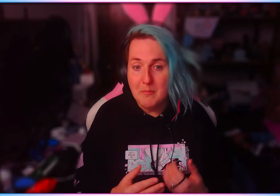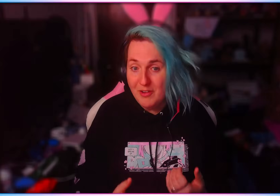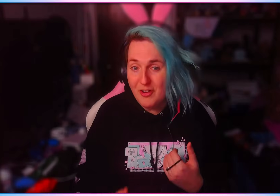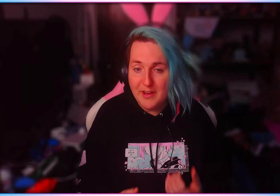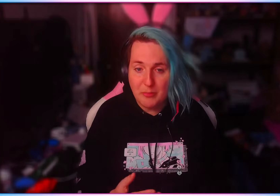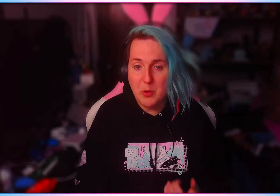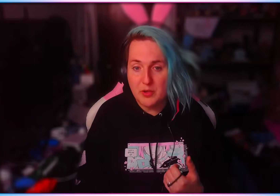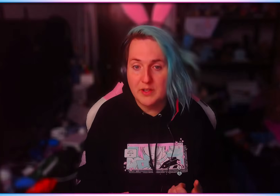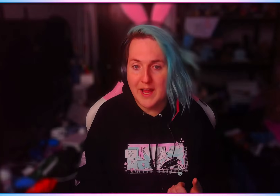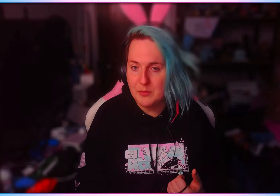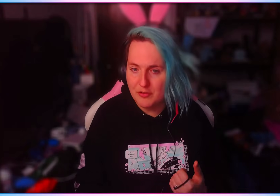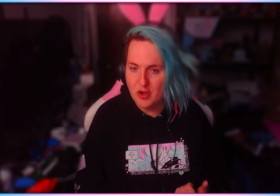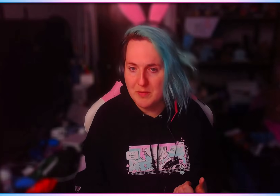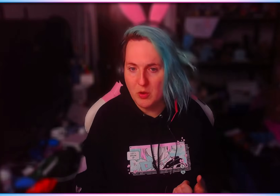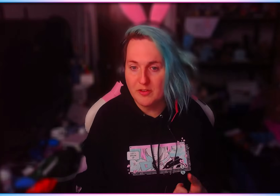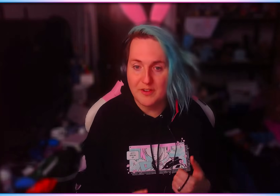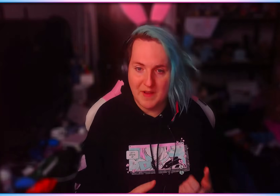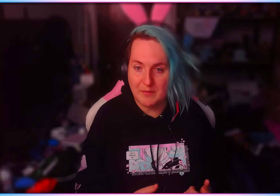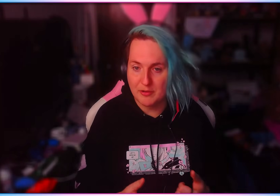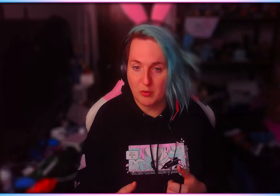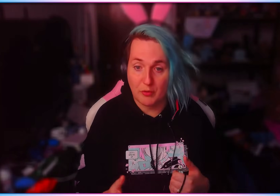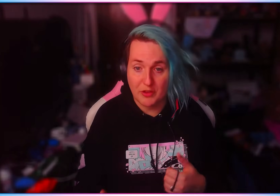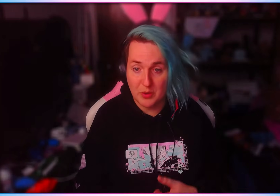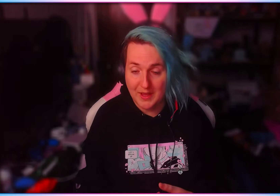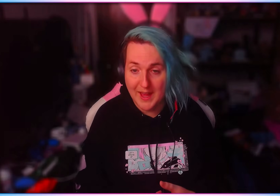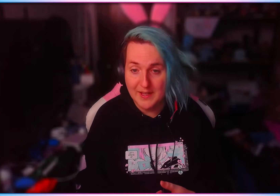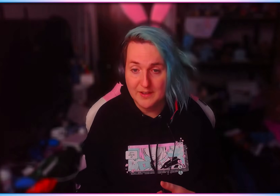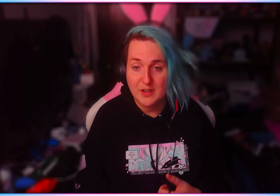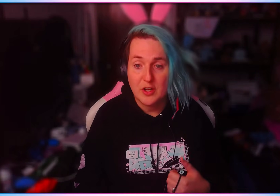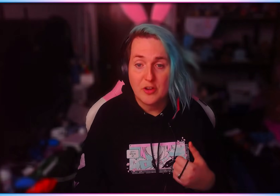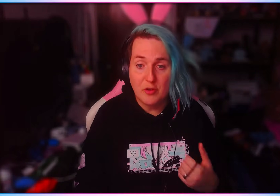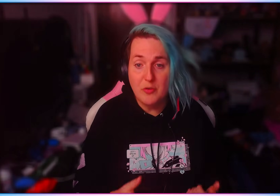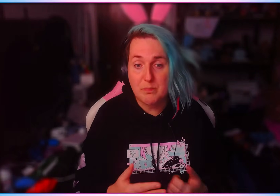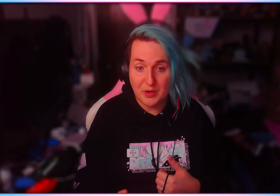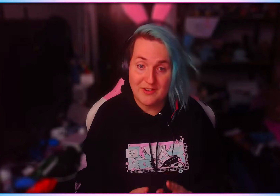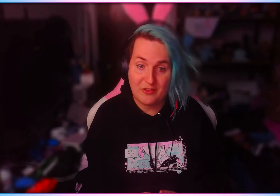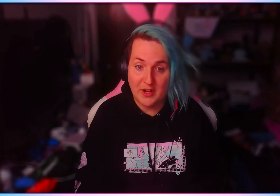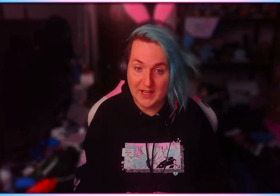Much like spoken language terminology varies across the UK, so does British Sign